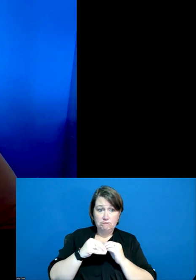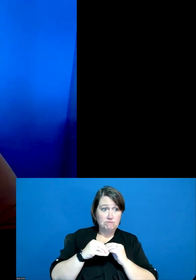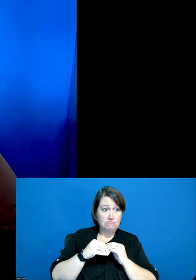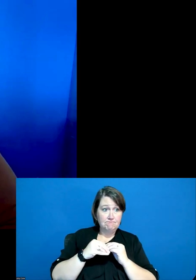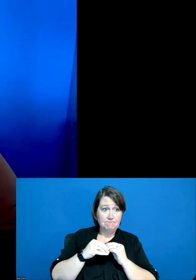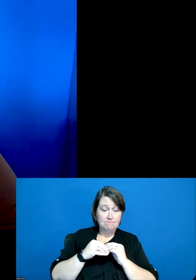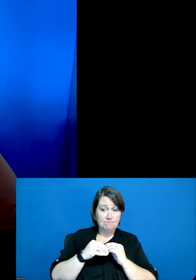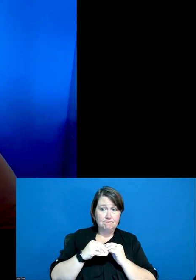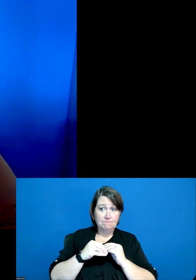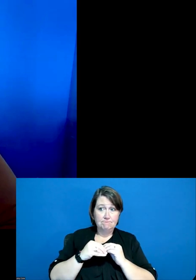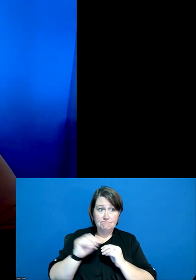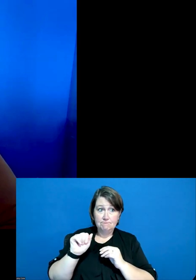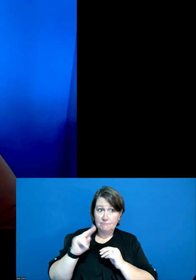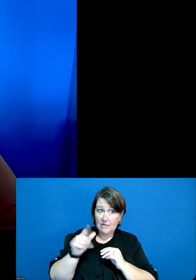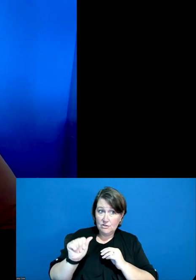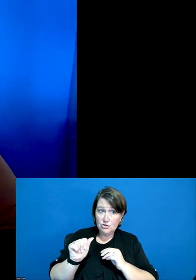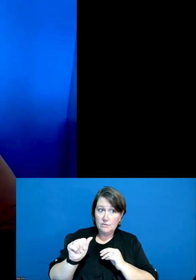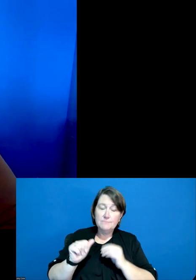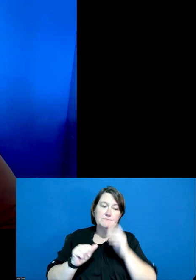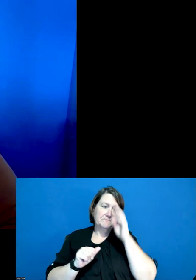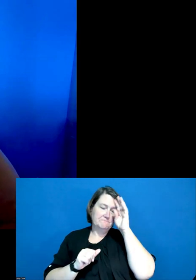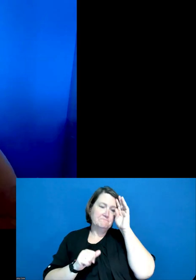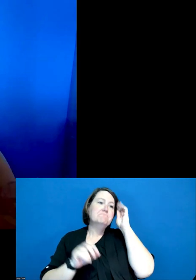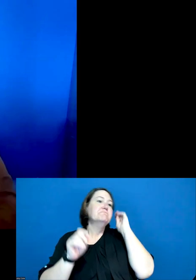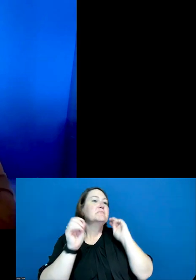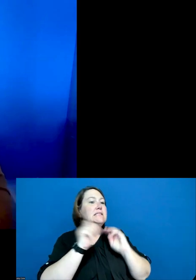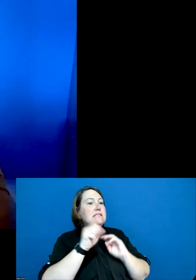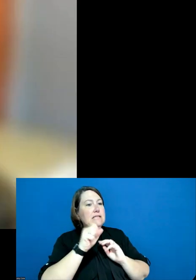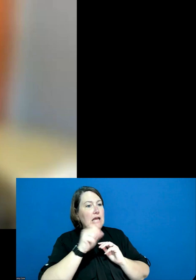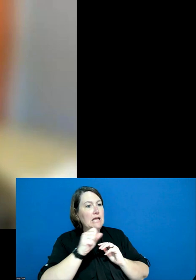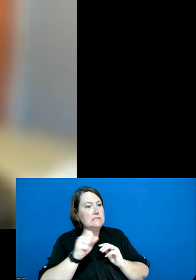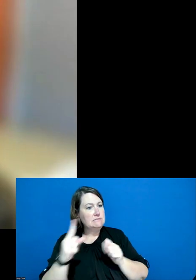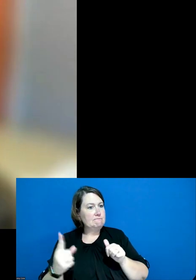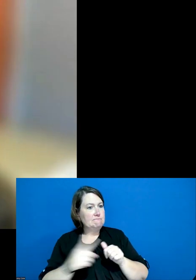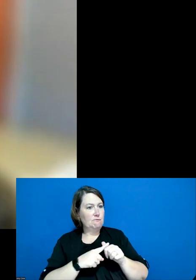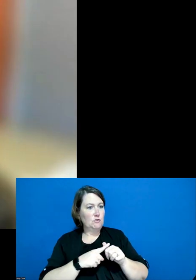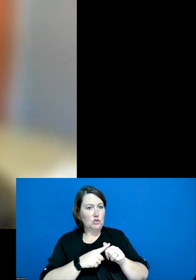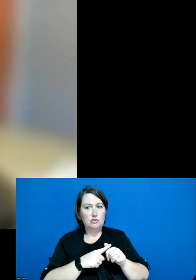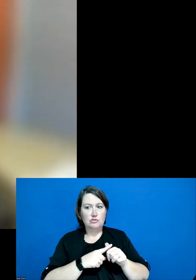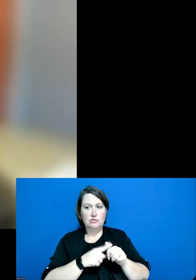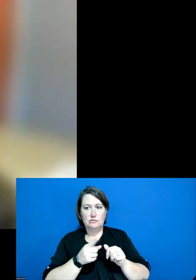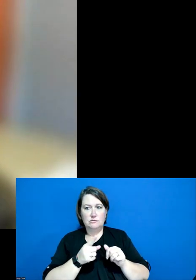Angela? Yes. First of all, I want to thank everybody who's